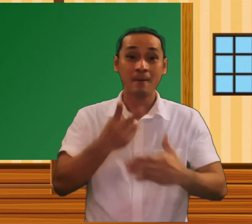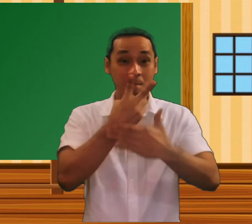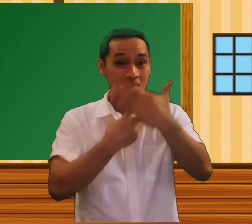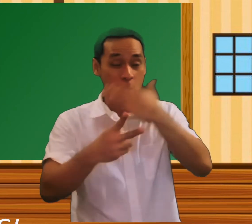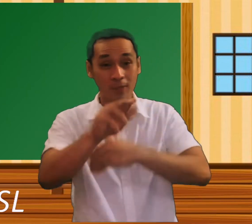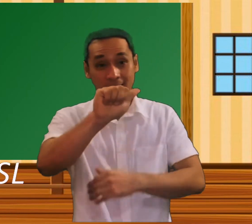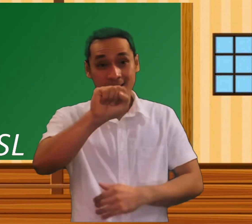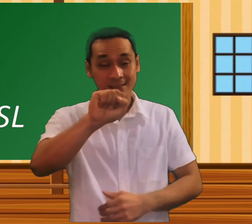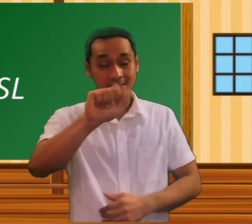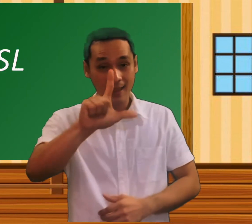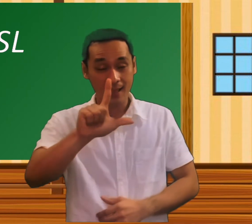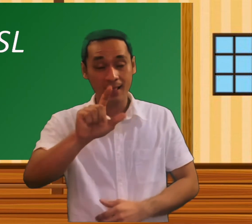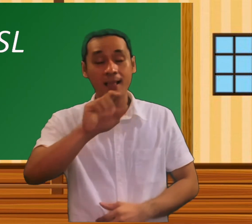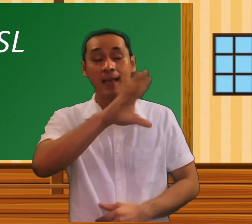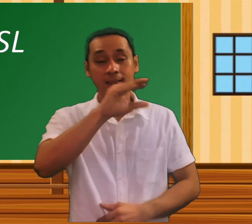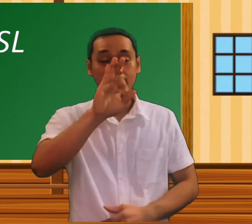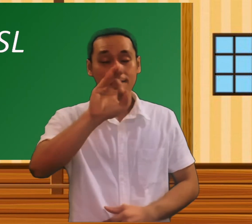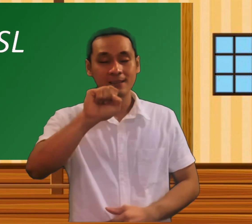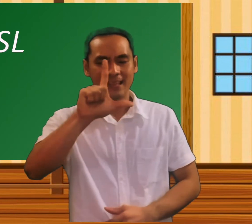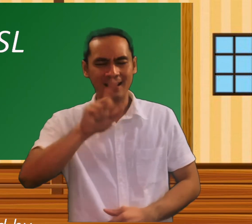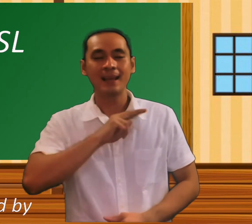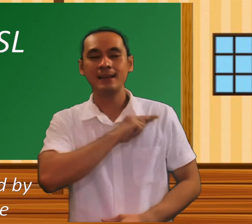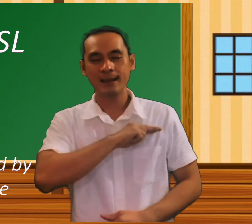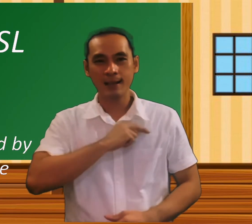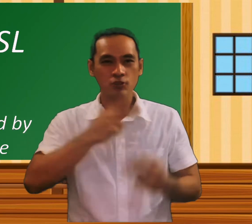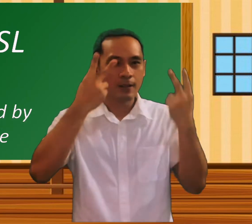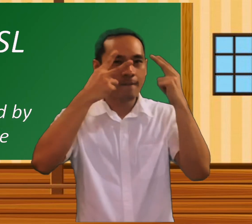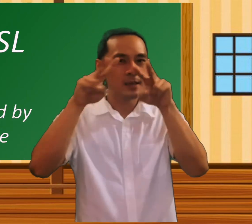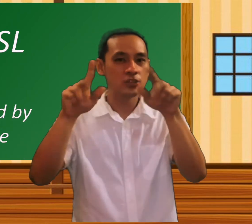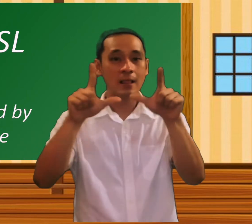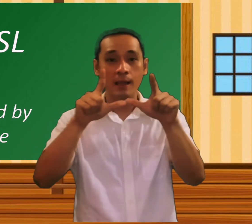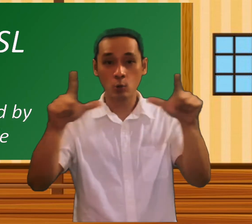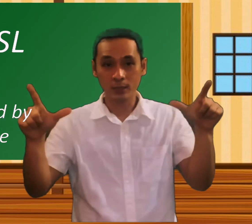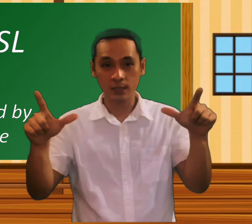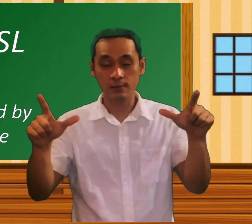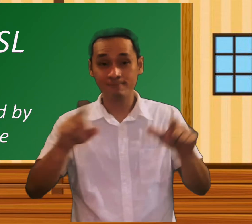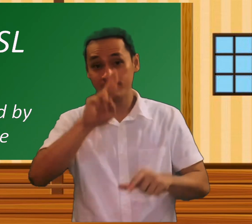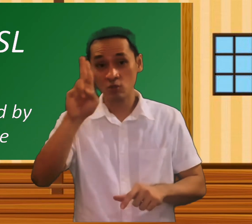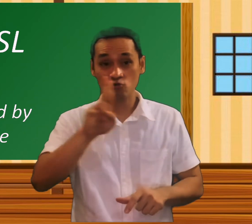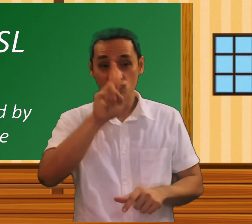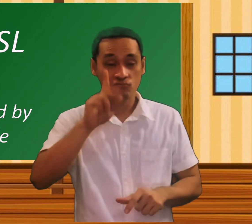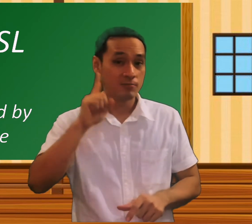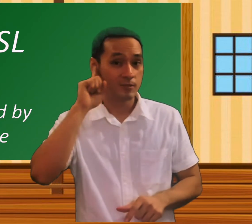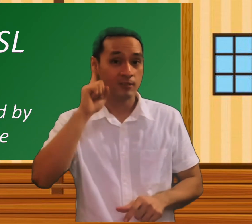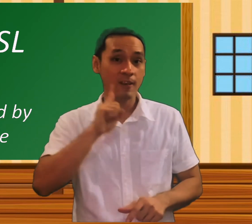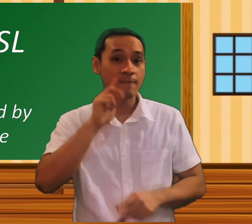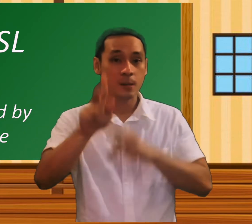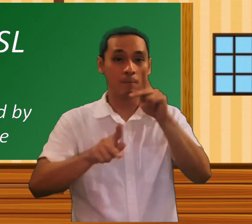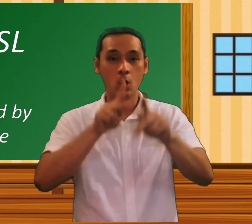both asl and fsl are natural visual languages used by the deaf people